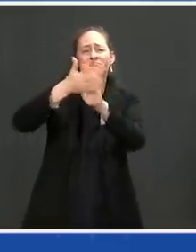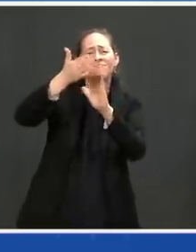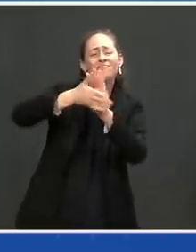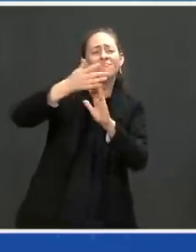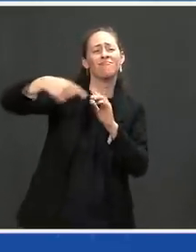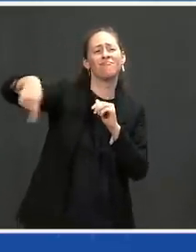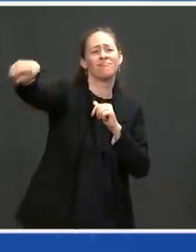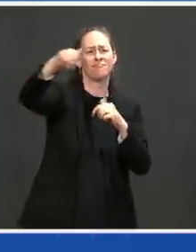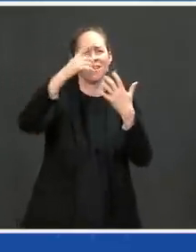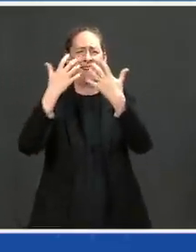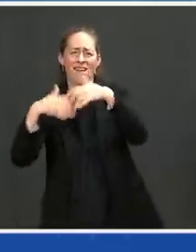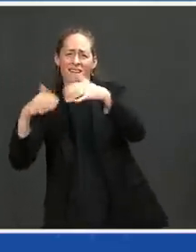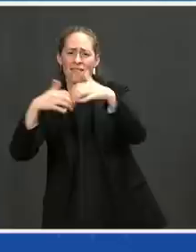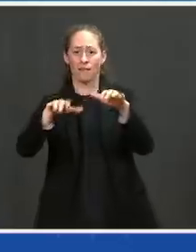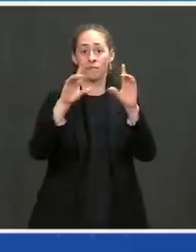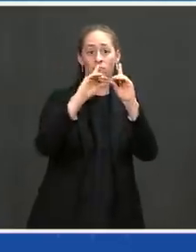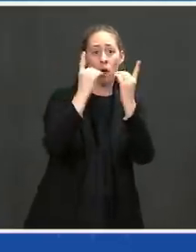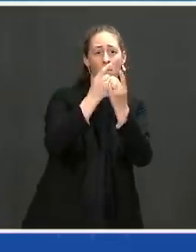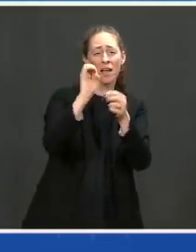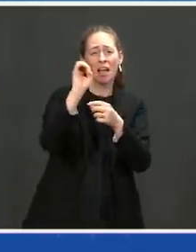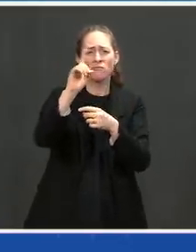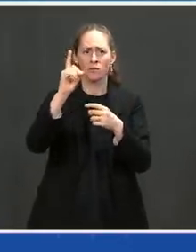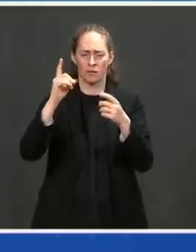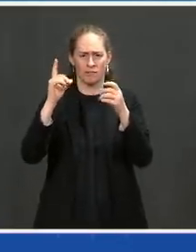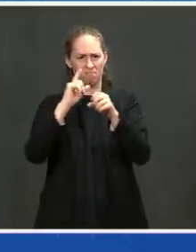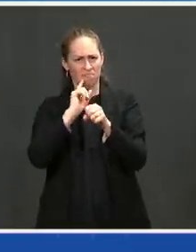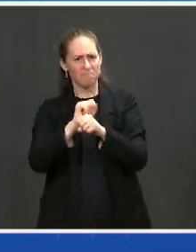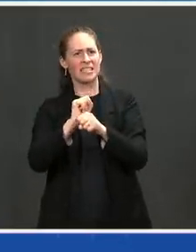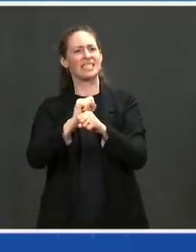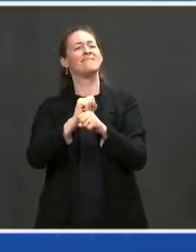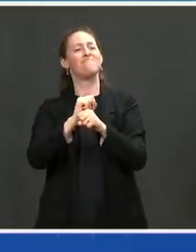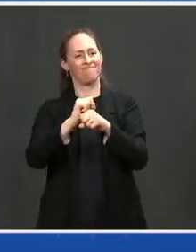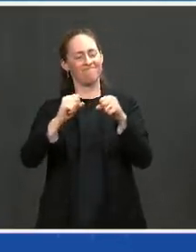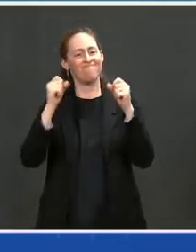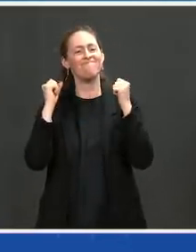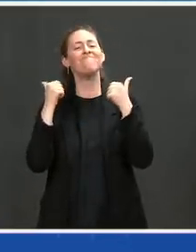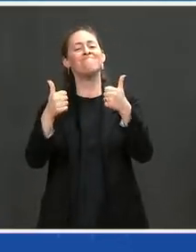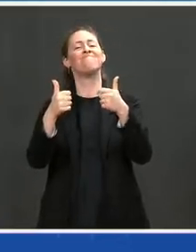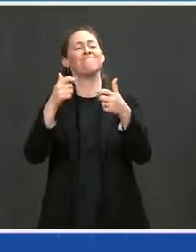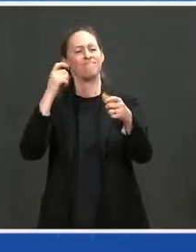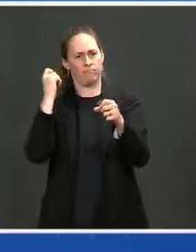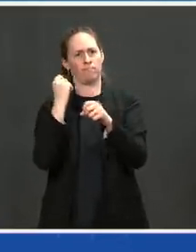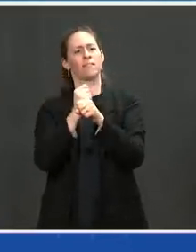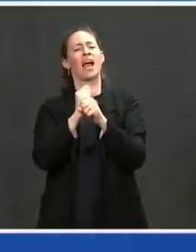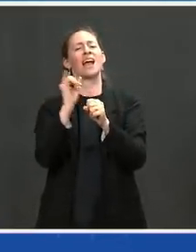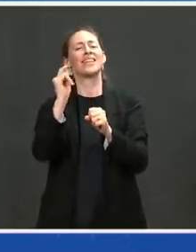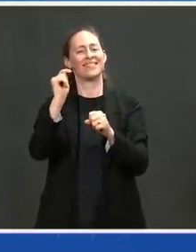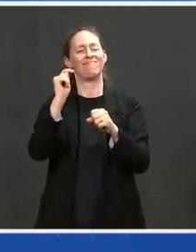shows that nearly half of the K-through-8 schools are open now full time,